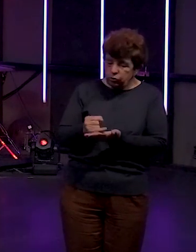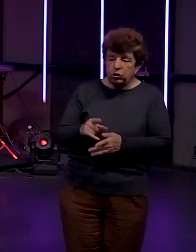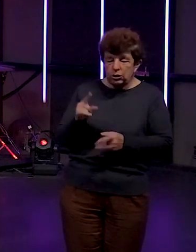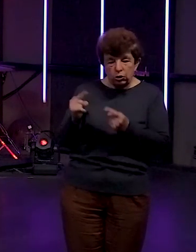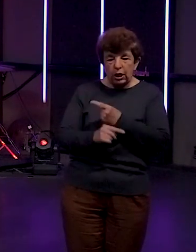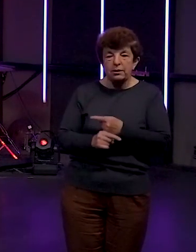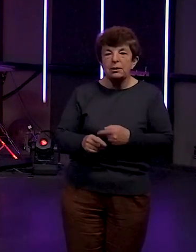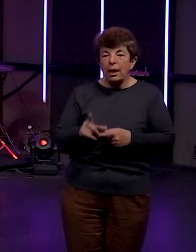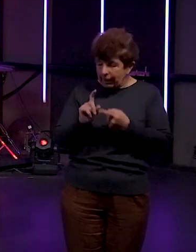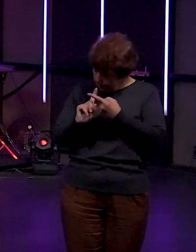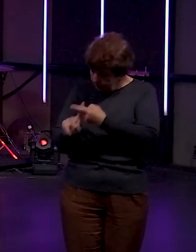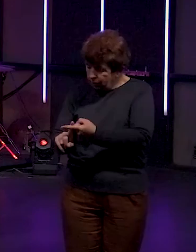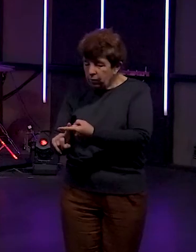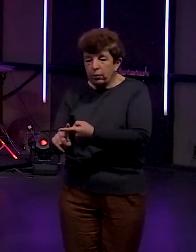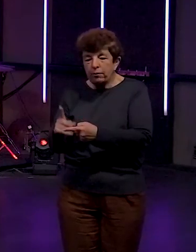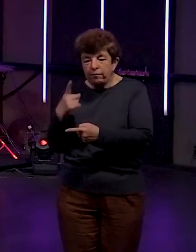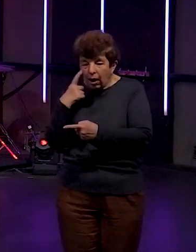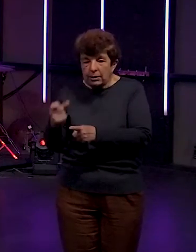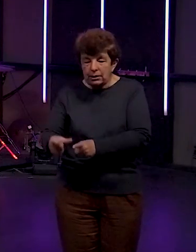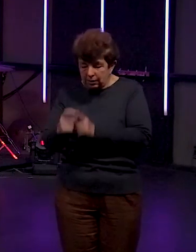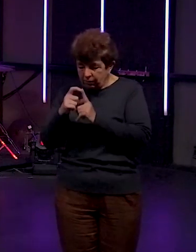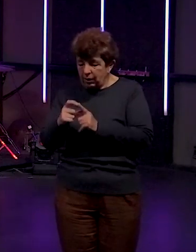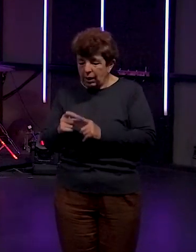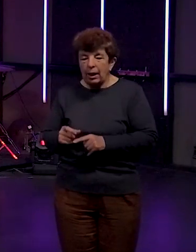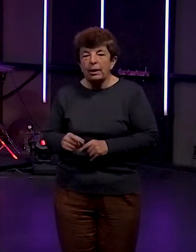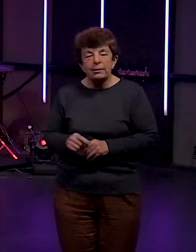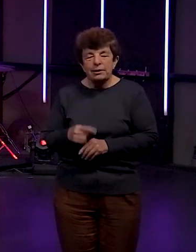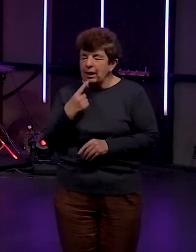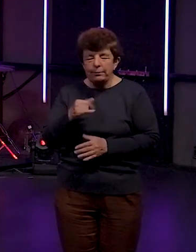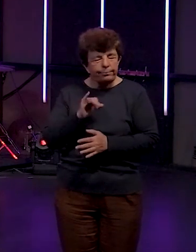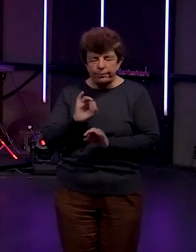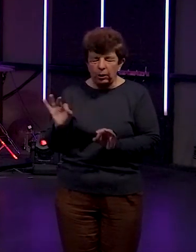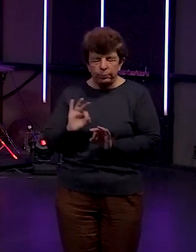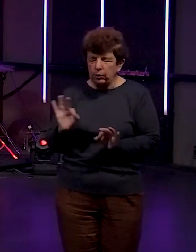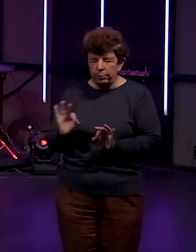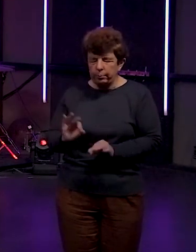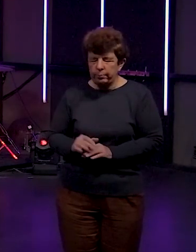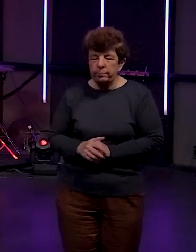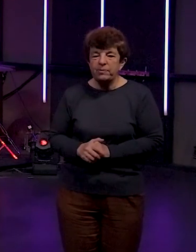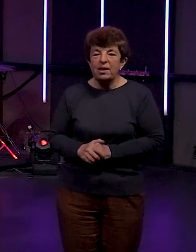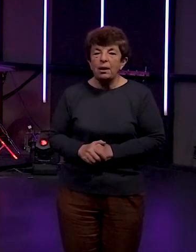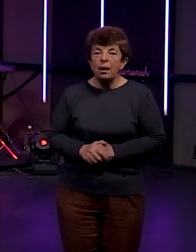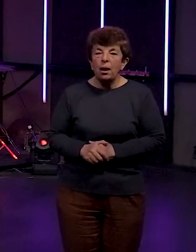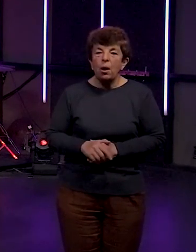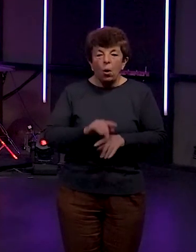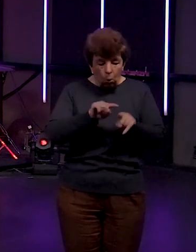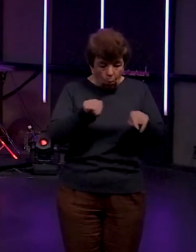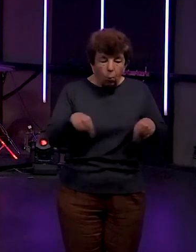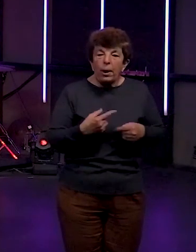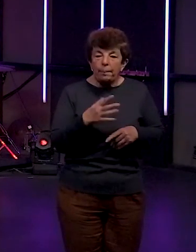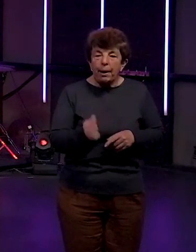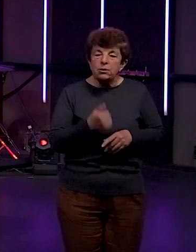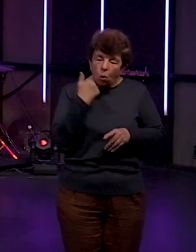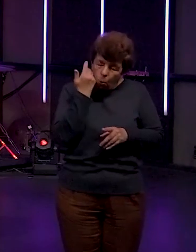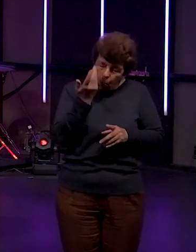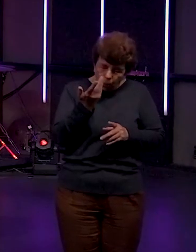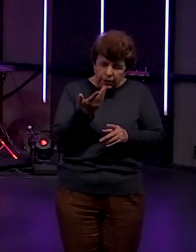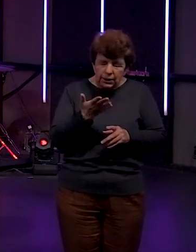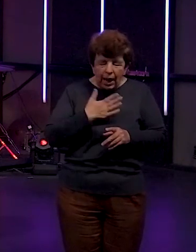continued to struggle and to decline. We must always aim for the same outcome